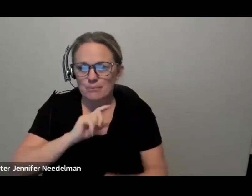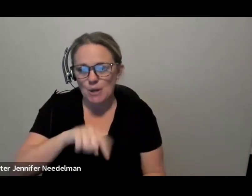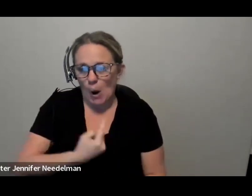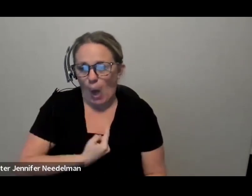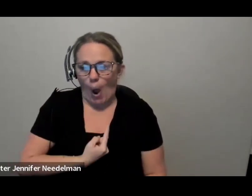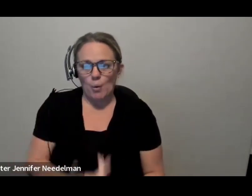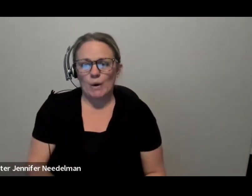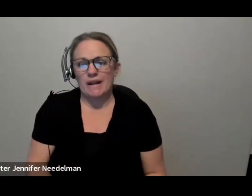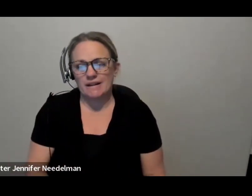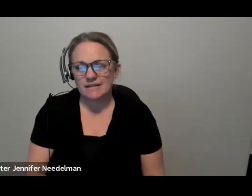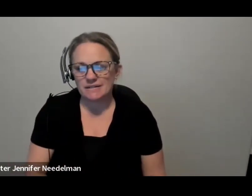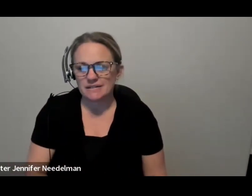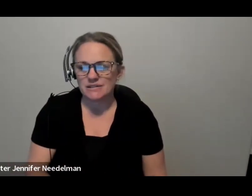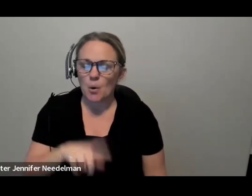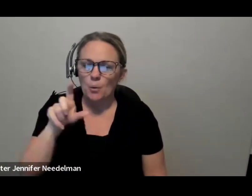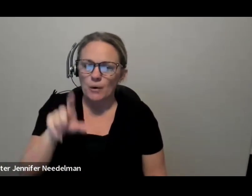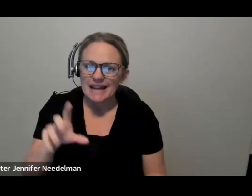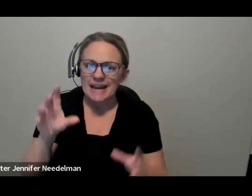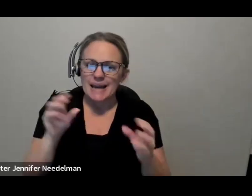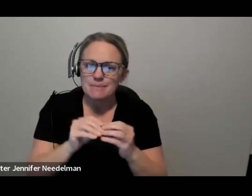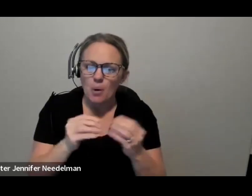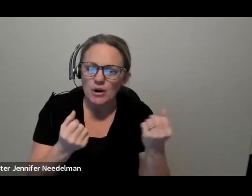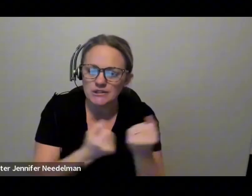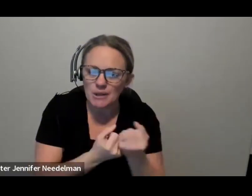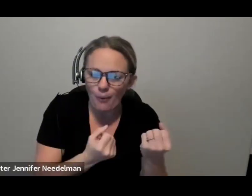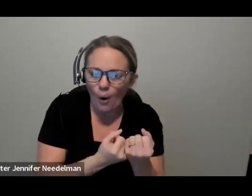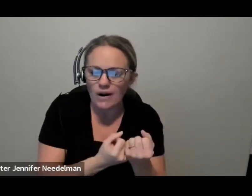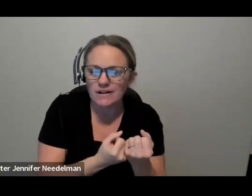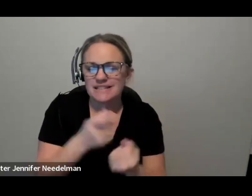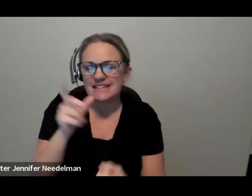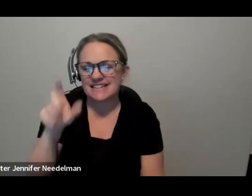So we need more, we need more support from people